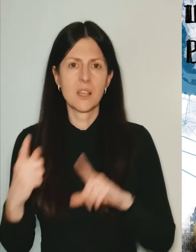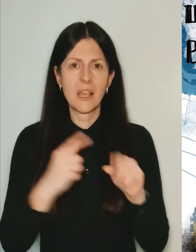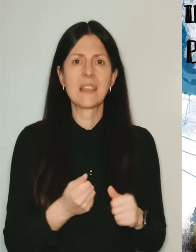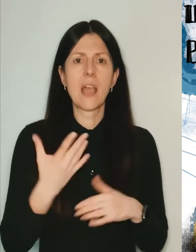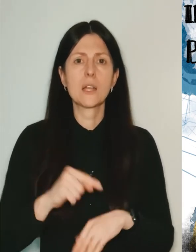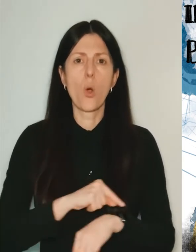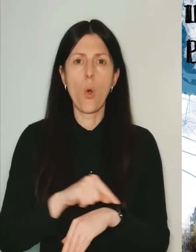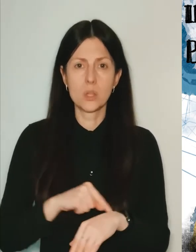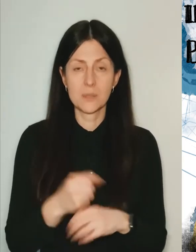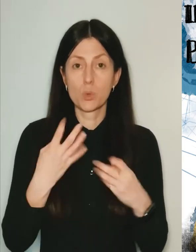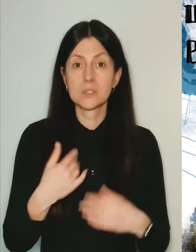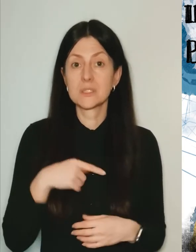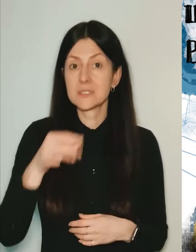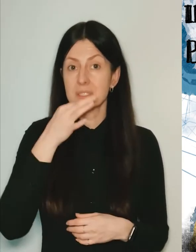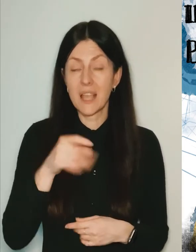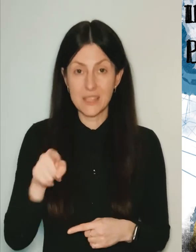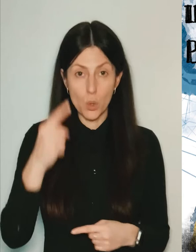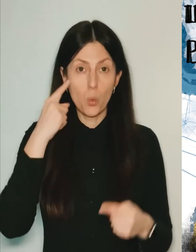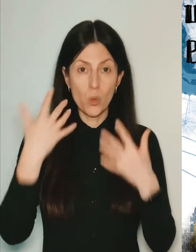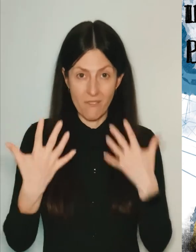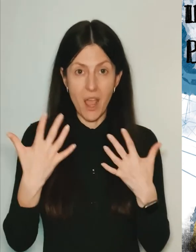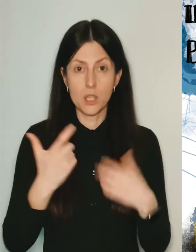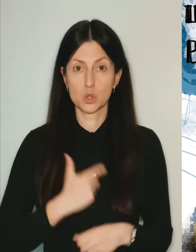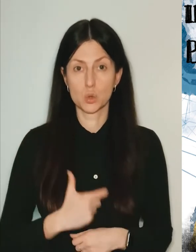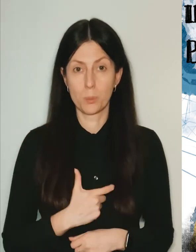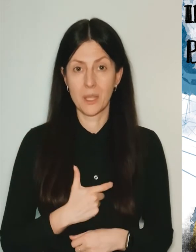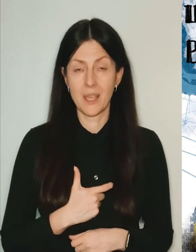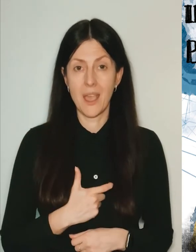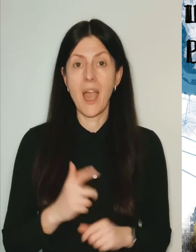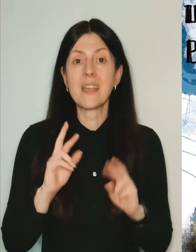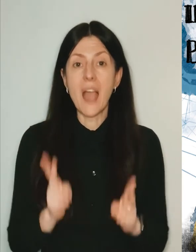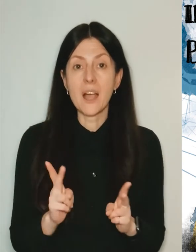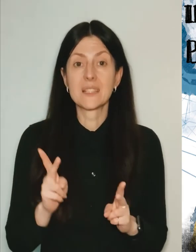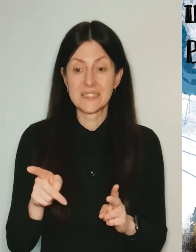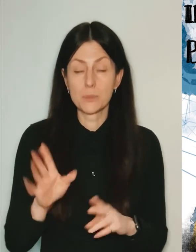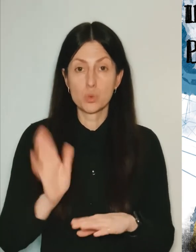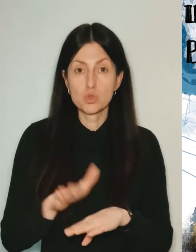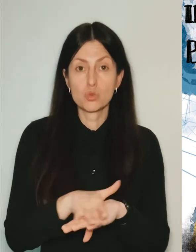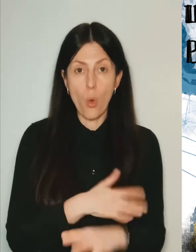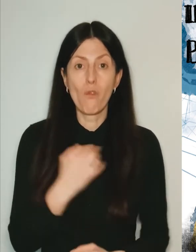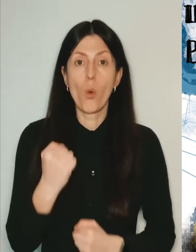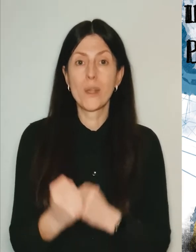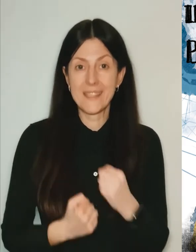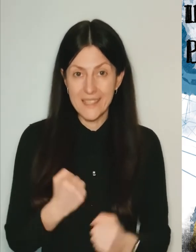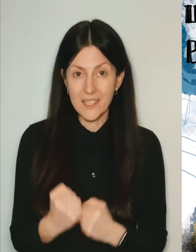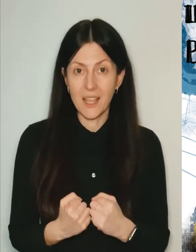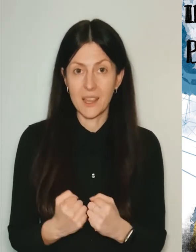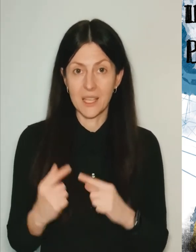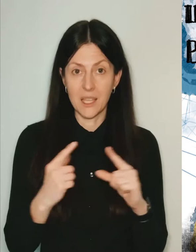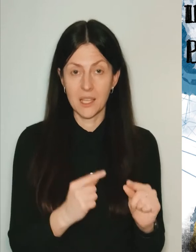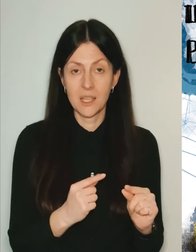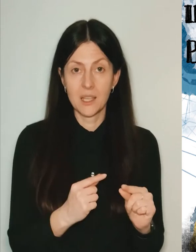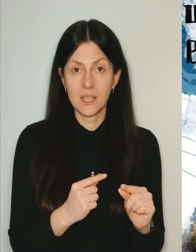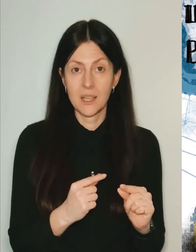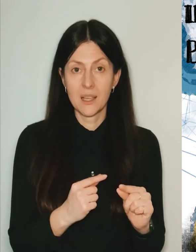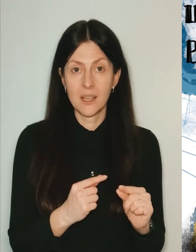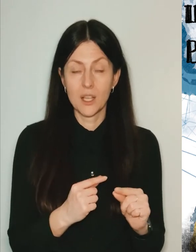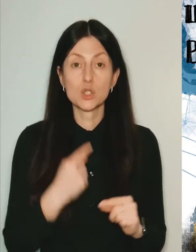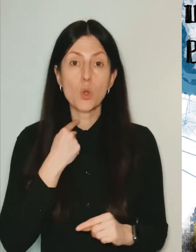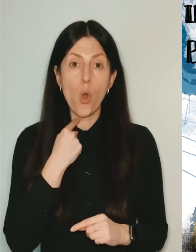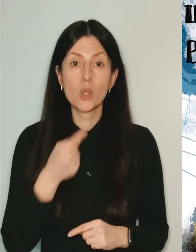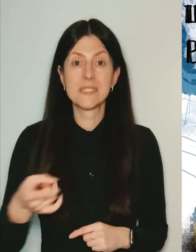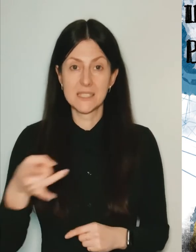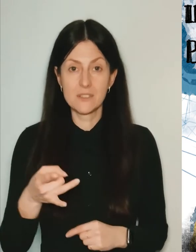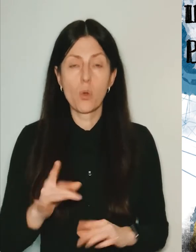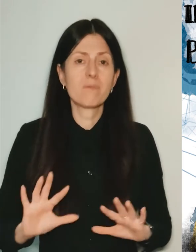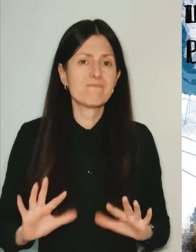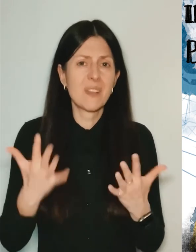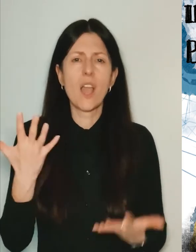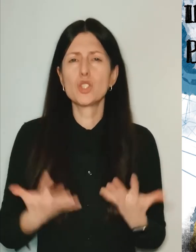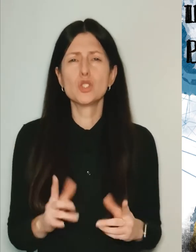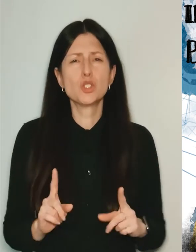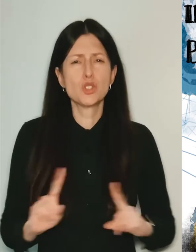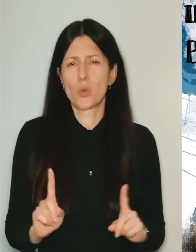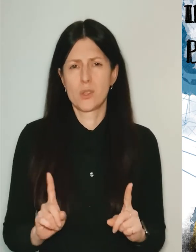I’ve told her: “Can you imagine how long it would take to get to the center in case “something” starts?”.